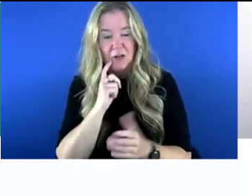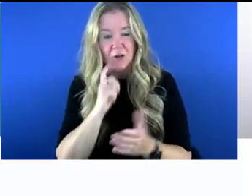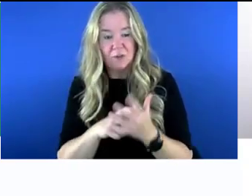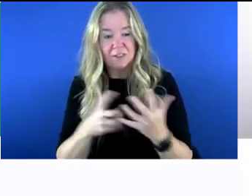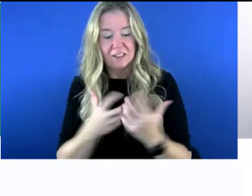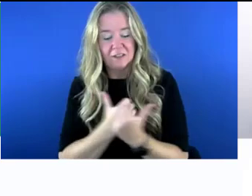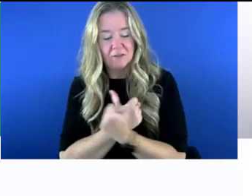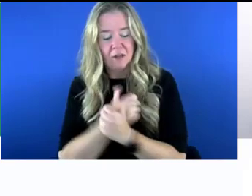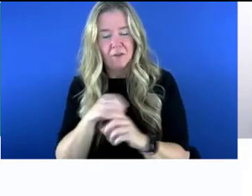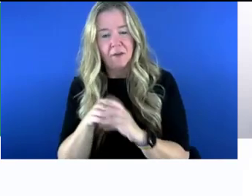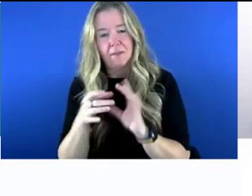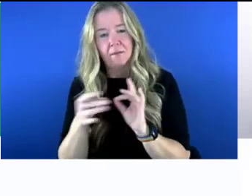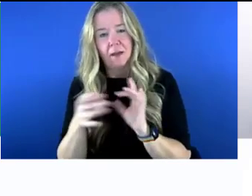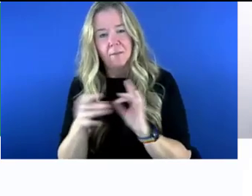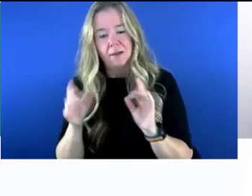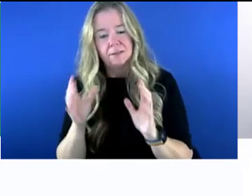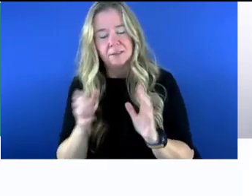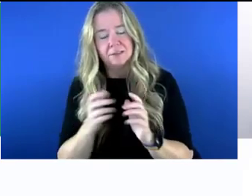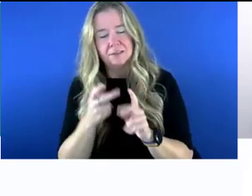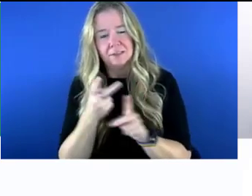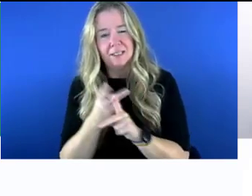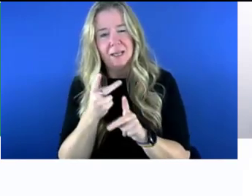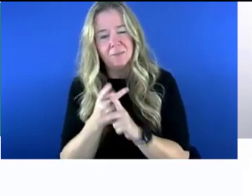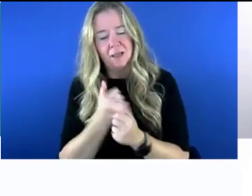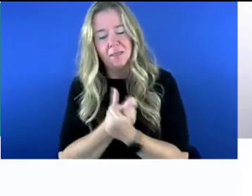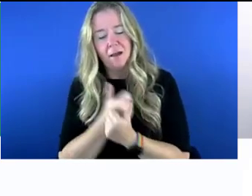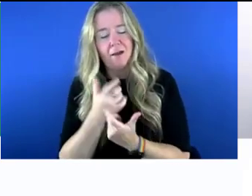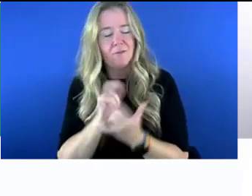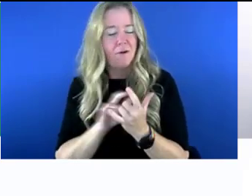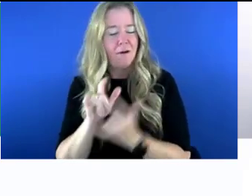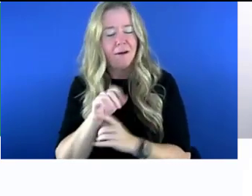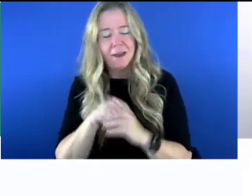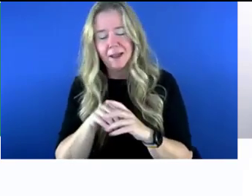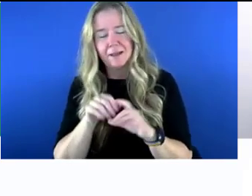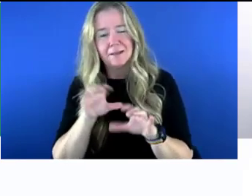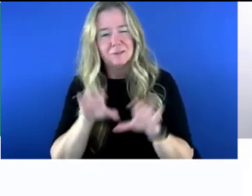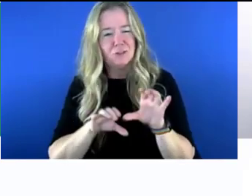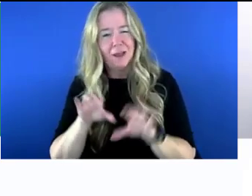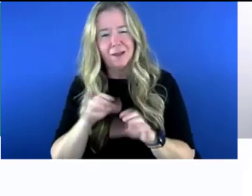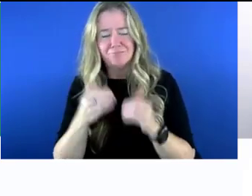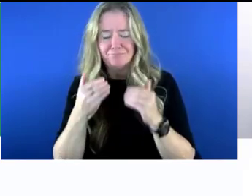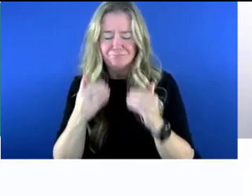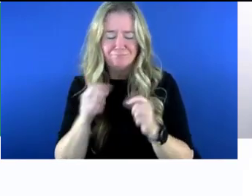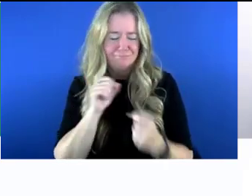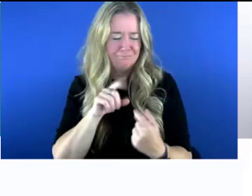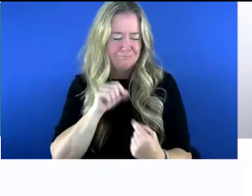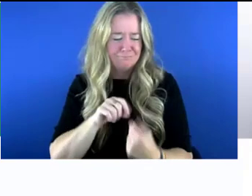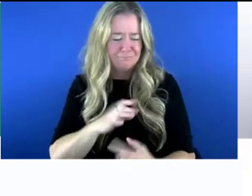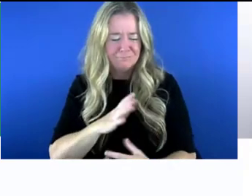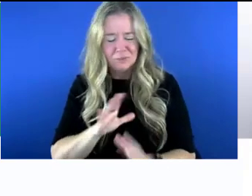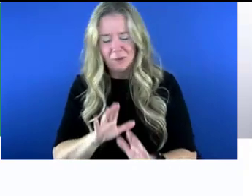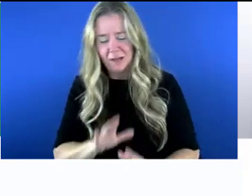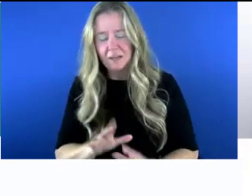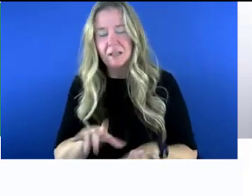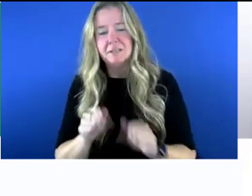in the comments section. Feel free to keep that going. Go ahead and just take a moment to introduce yourself